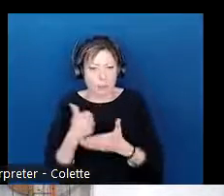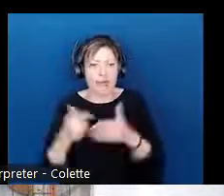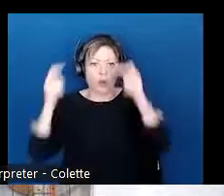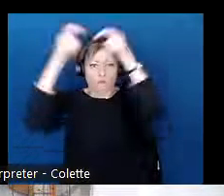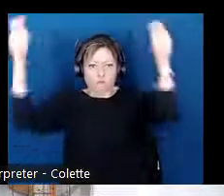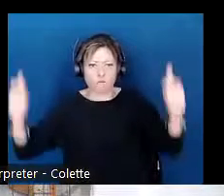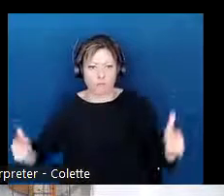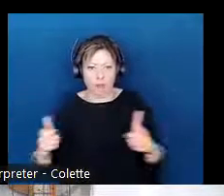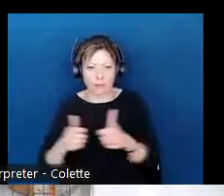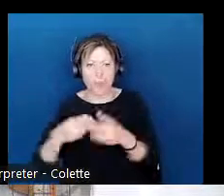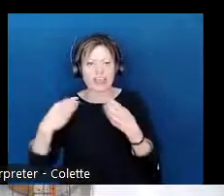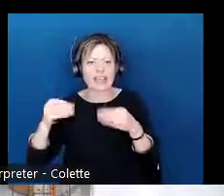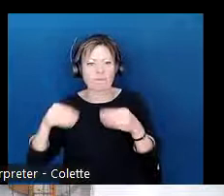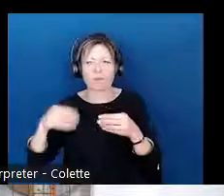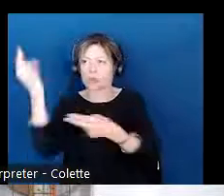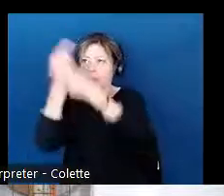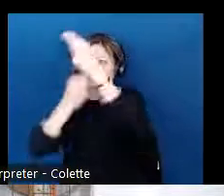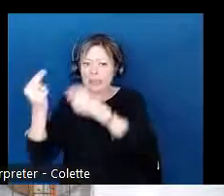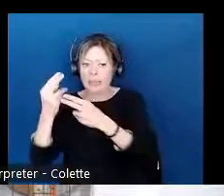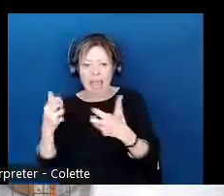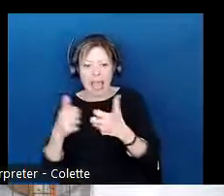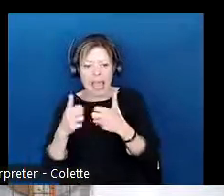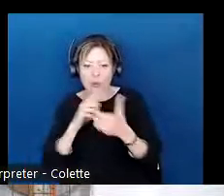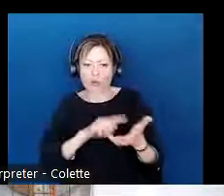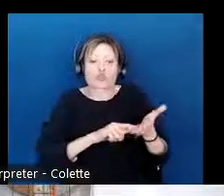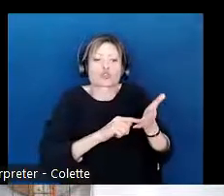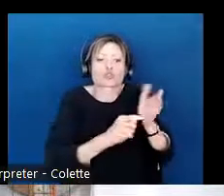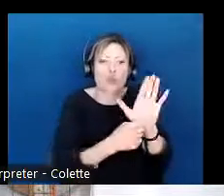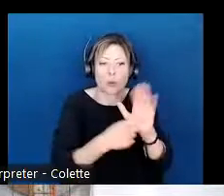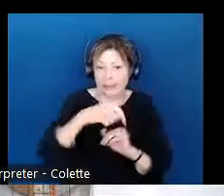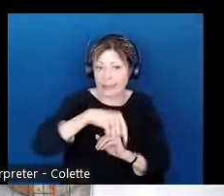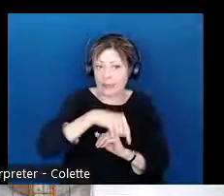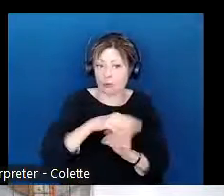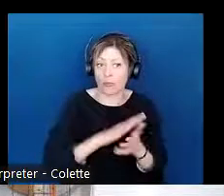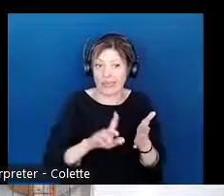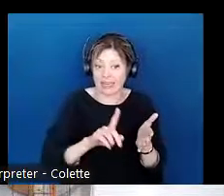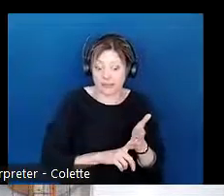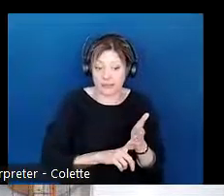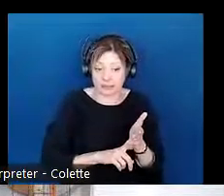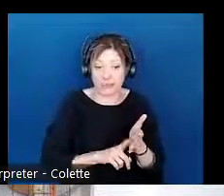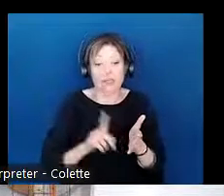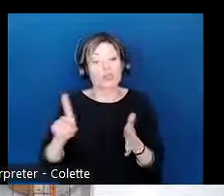she how would she exhibit those on the heath and she's integrated them with the fencing there